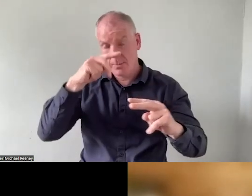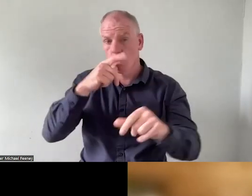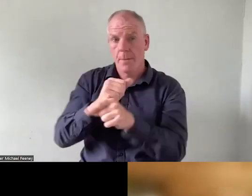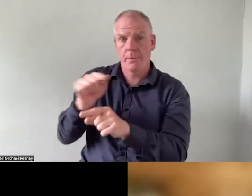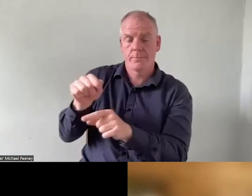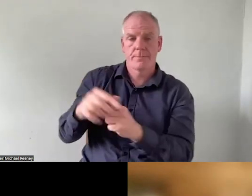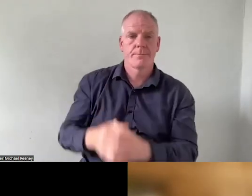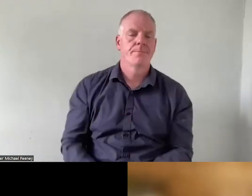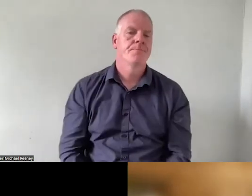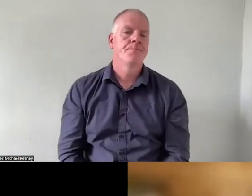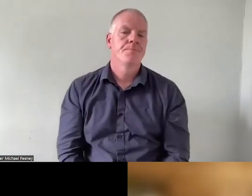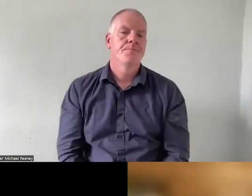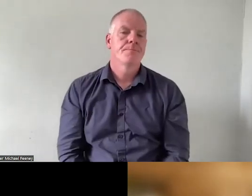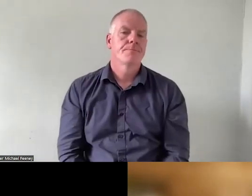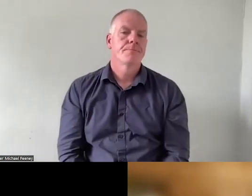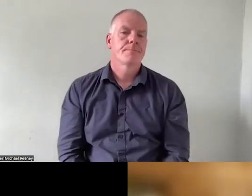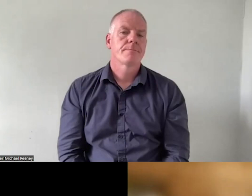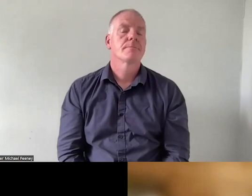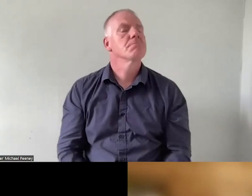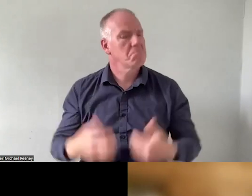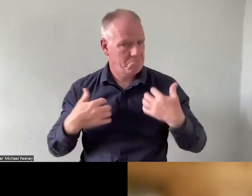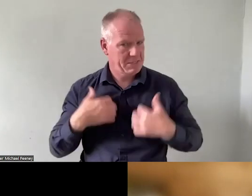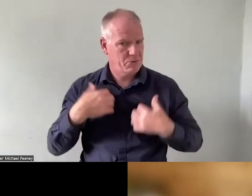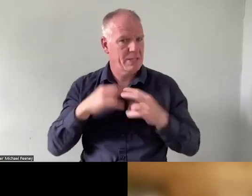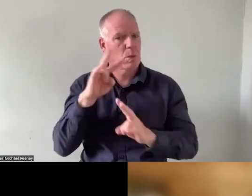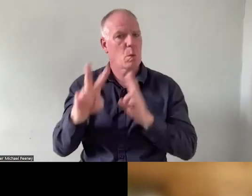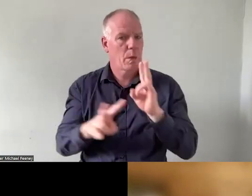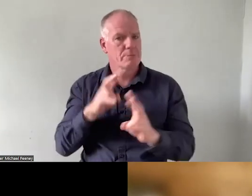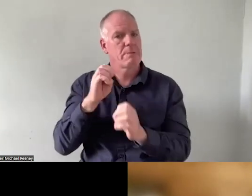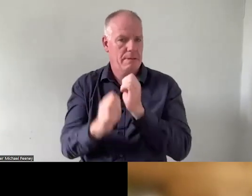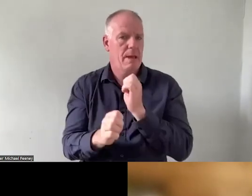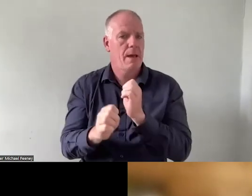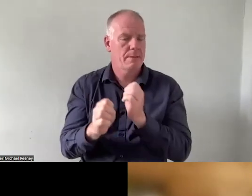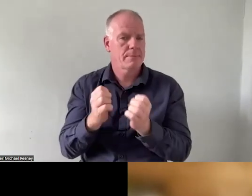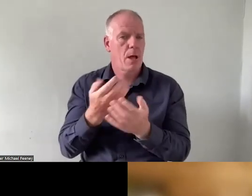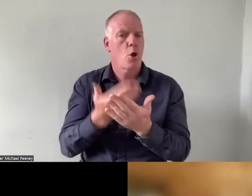and I think we've had some very interesting lessons in access